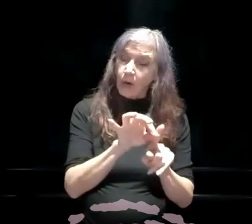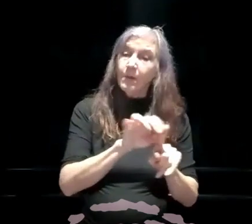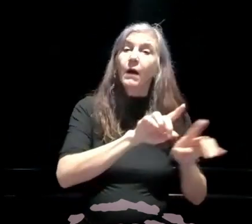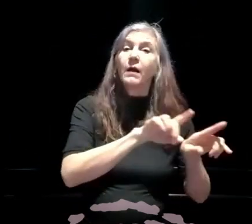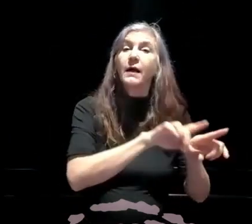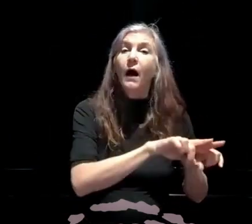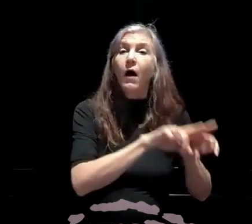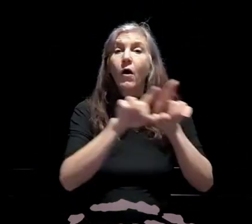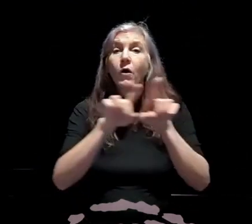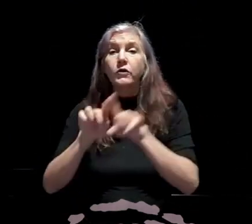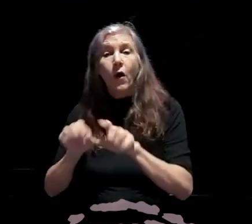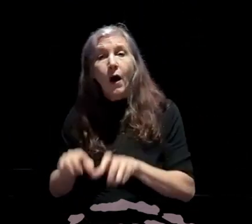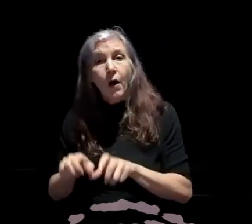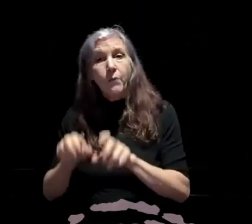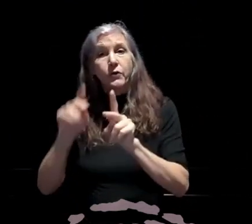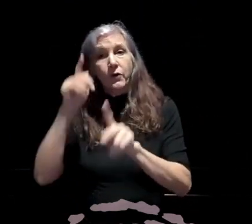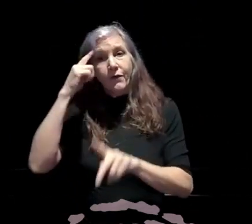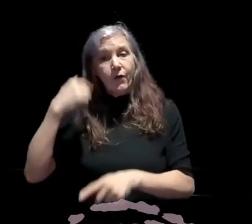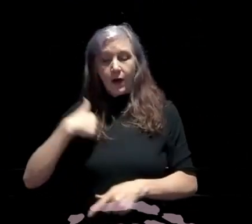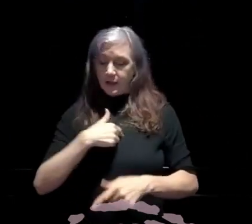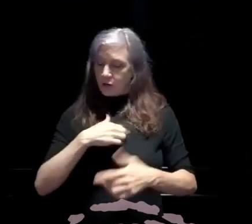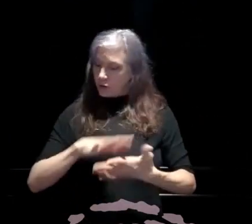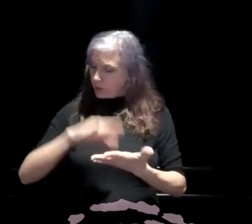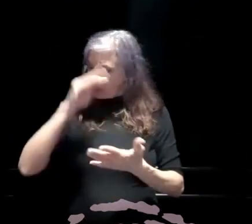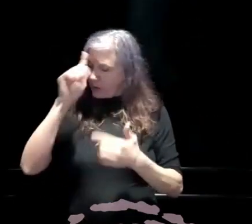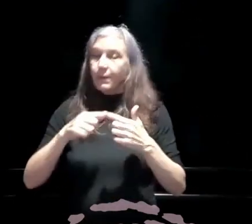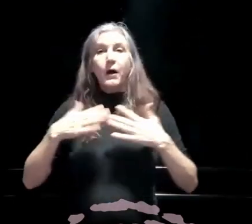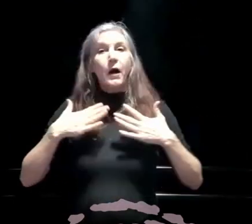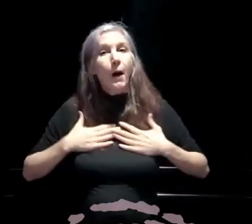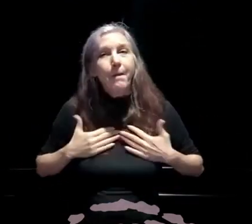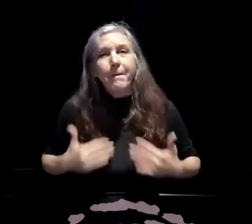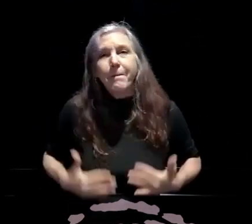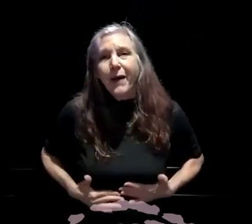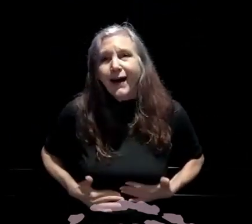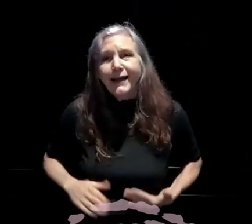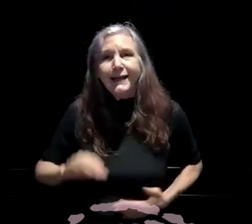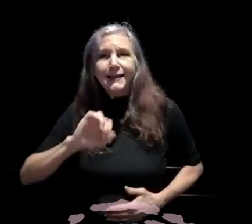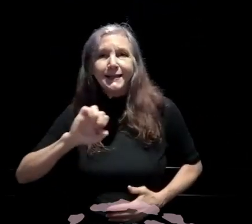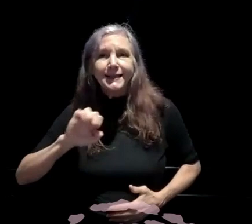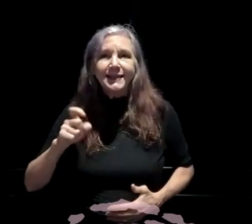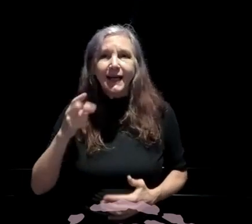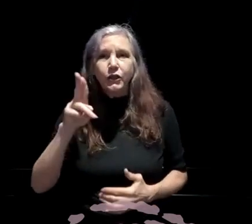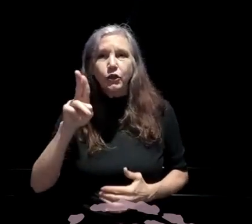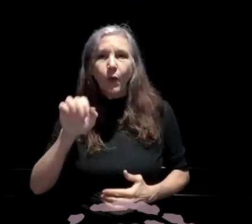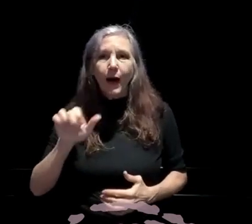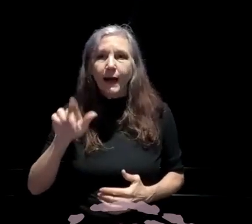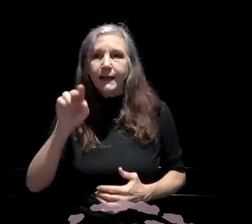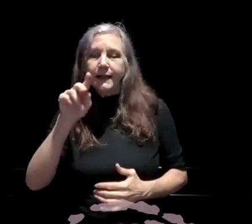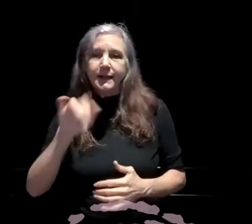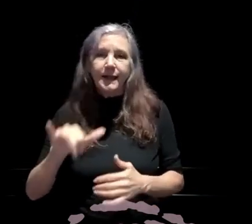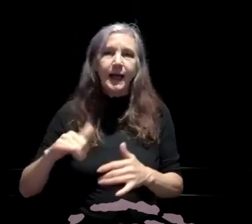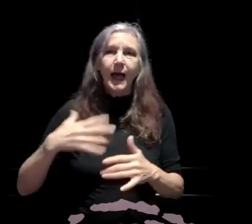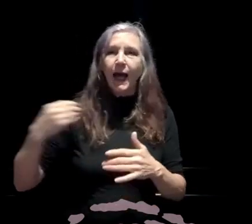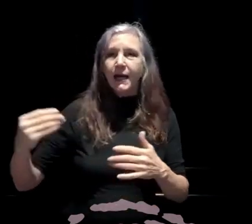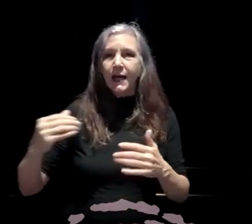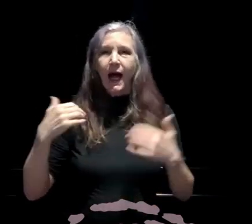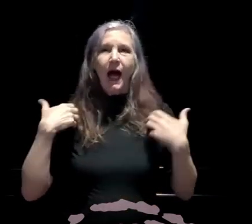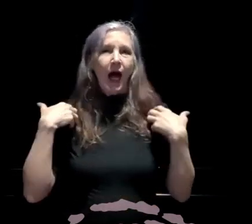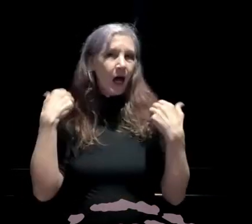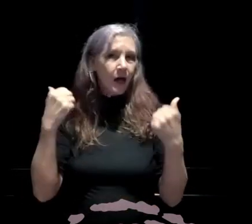It's an opportunity for us to learn about our bodies. About sexuality and about healthy balanced relationships.